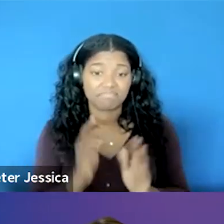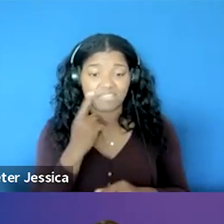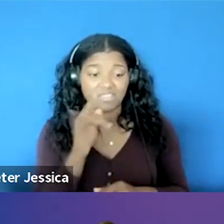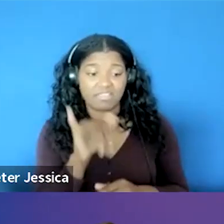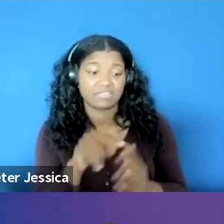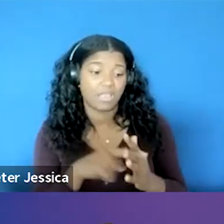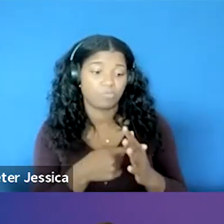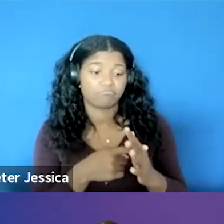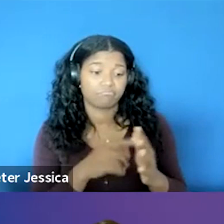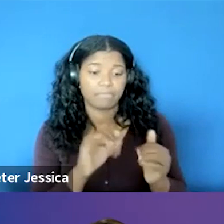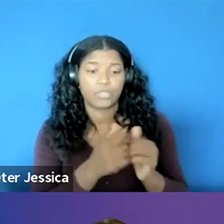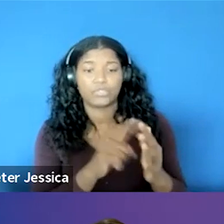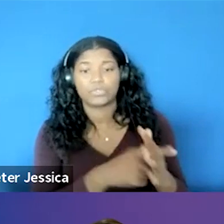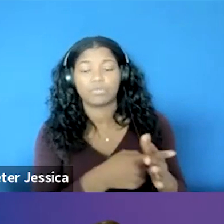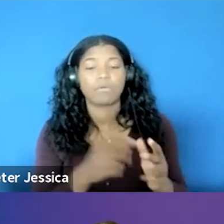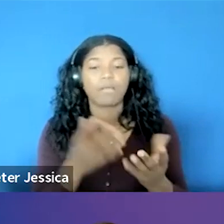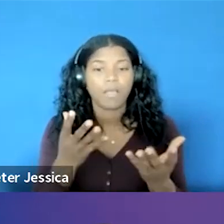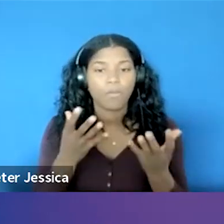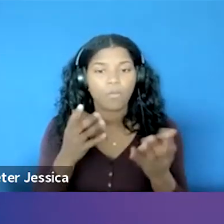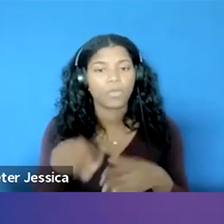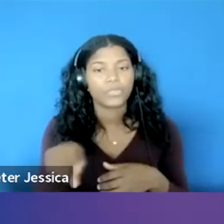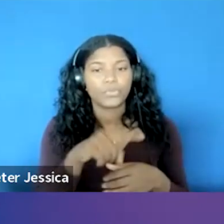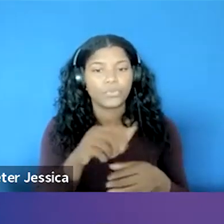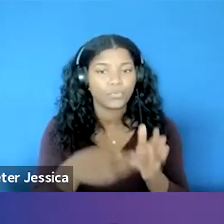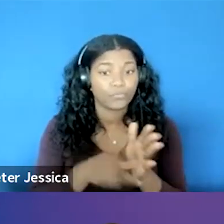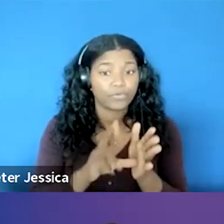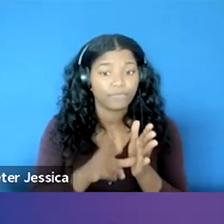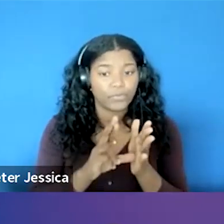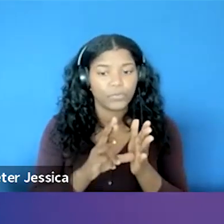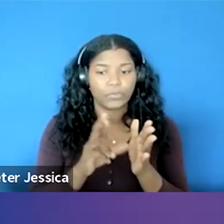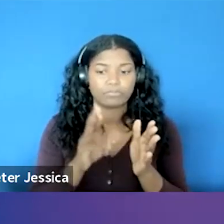I mean, we would want you to review proposals that are in your lane, in other words,